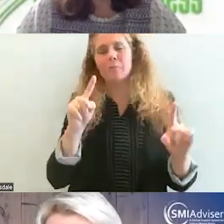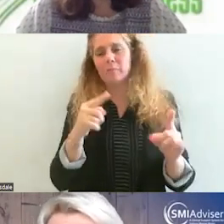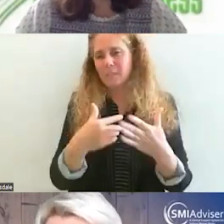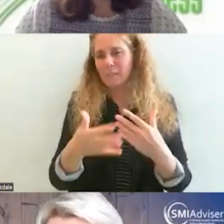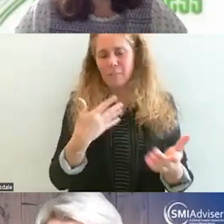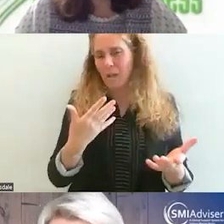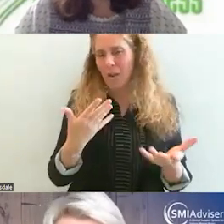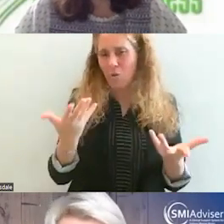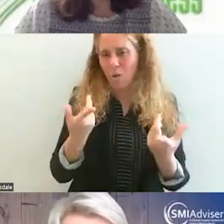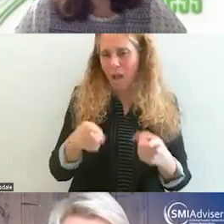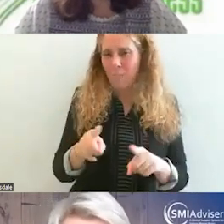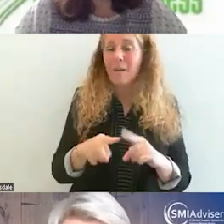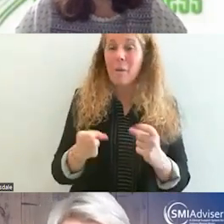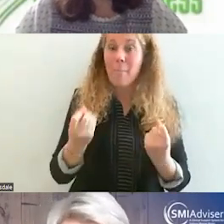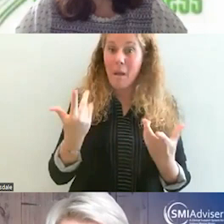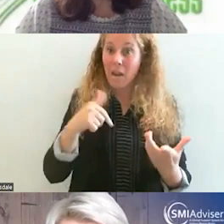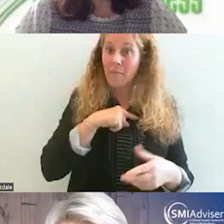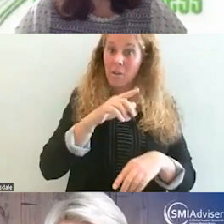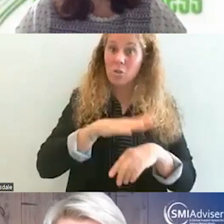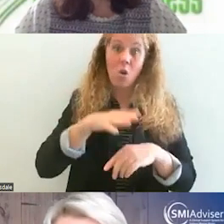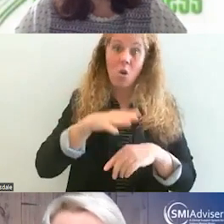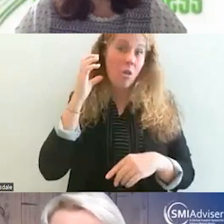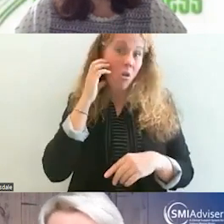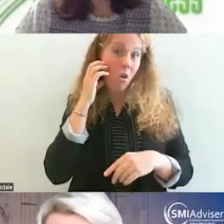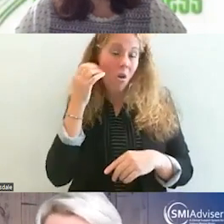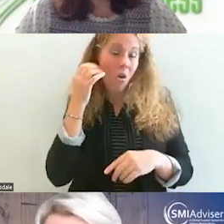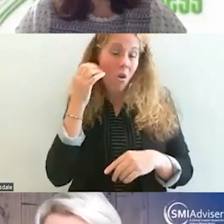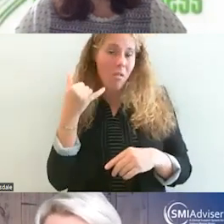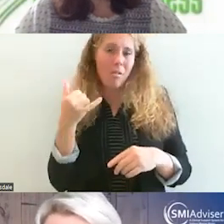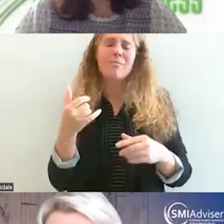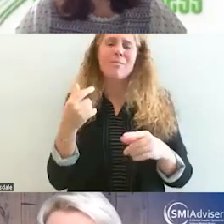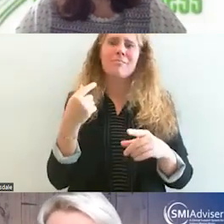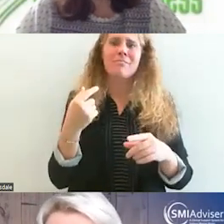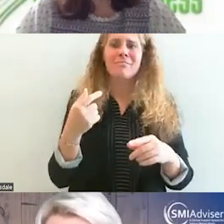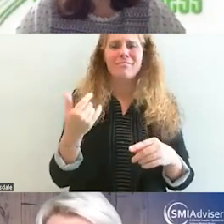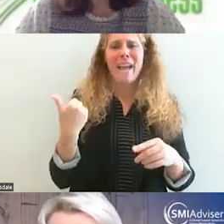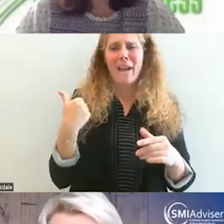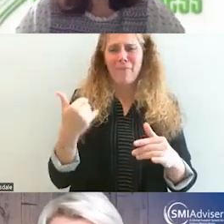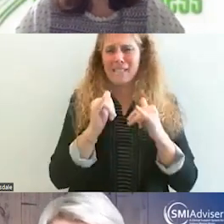I THINK A LOT OF US RESONATE WITH THE FEAR AND HOW MUCH